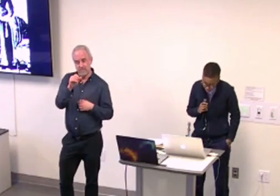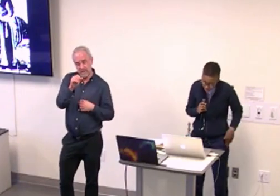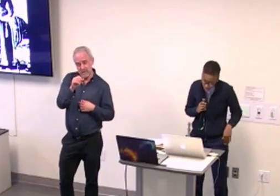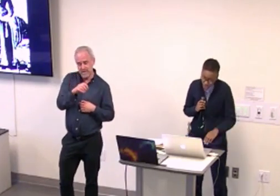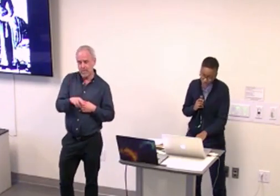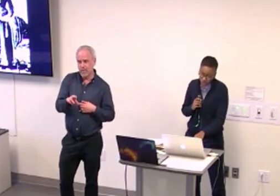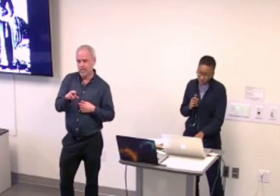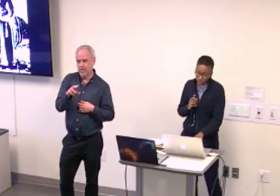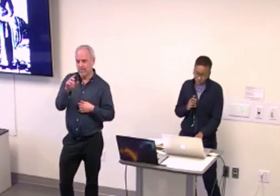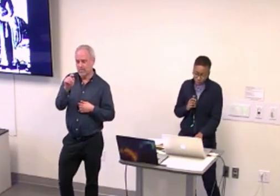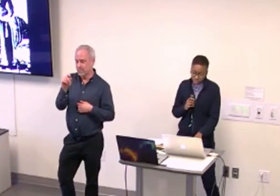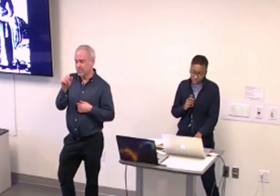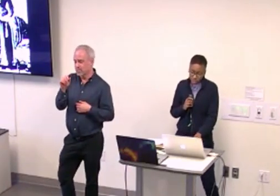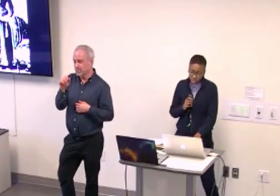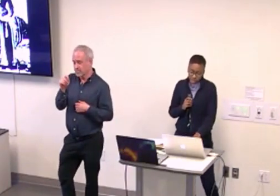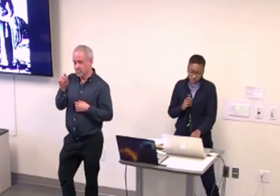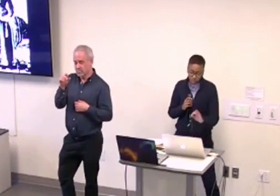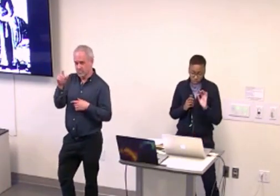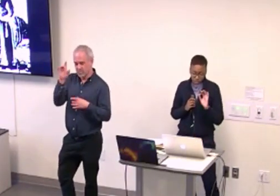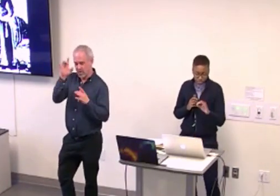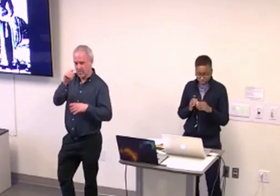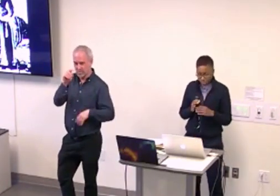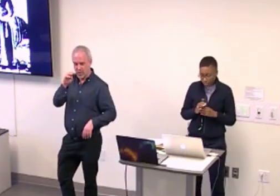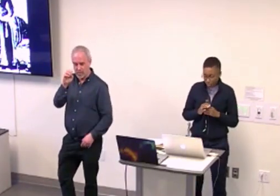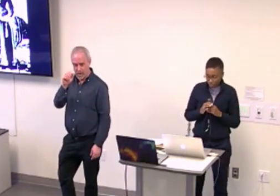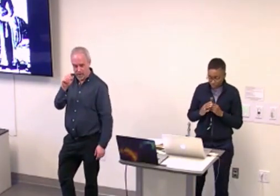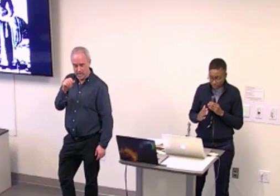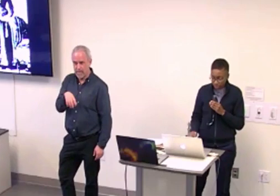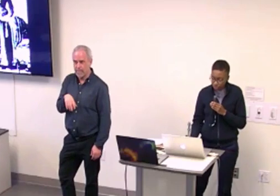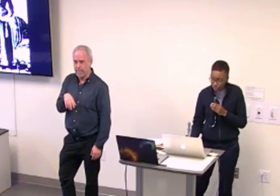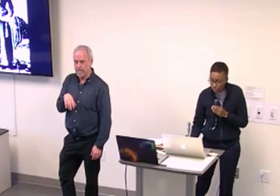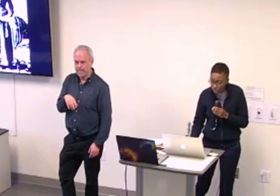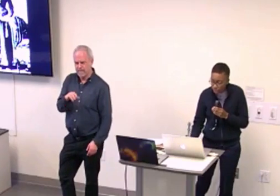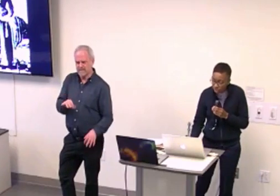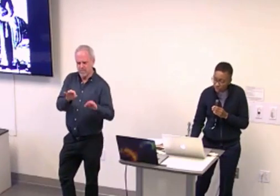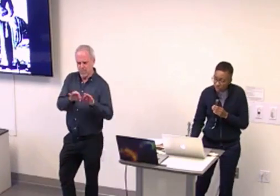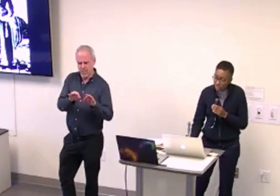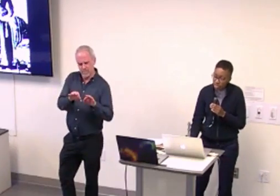What I just kind of want to maybe pin for you all is that often.